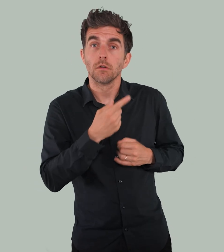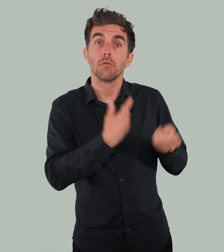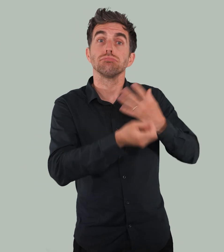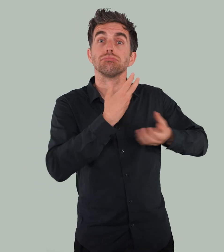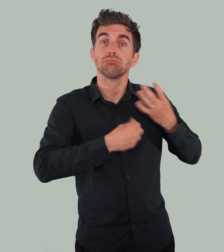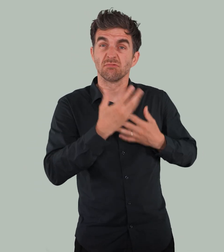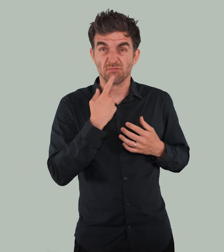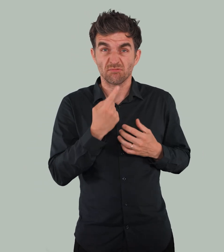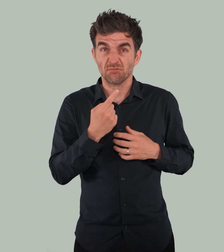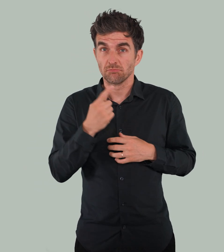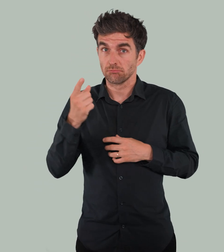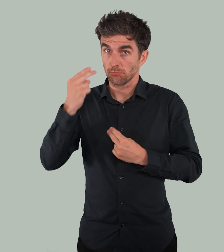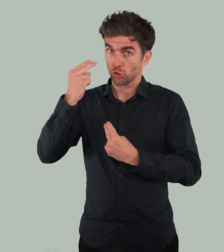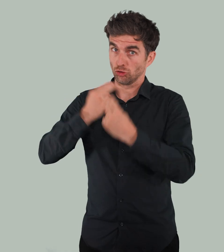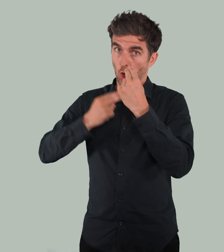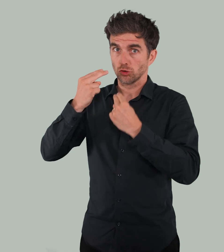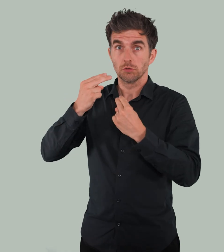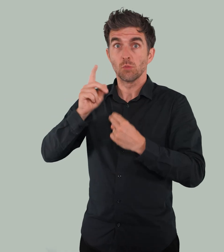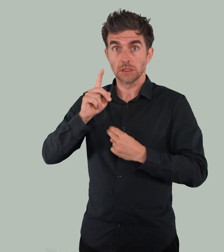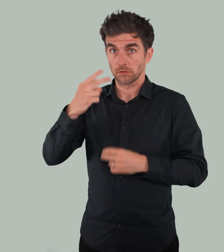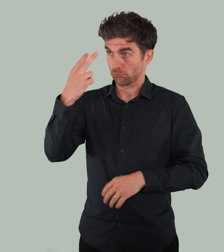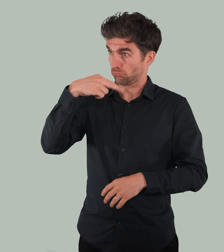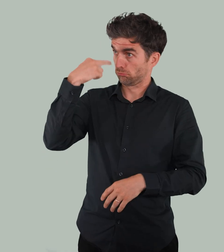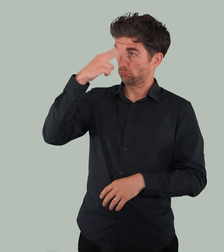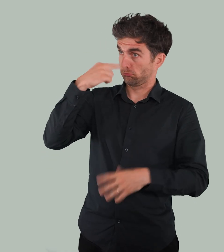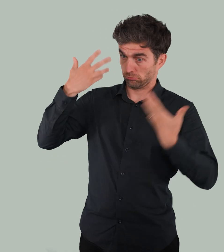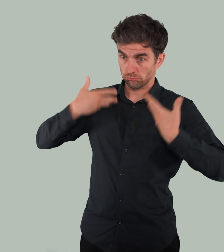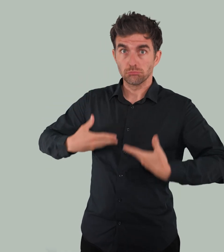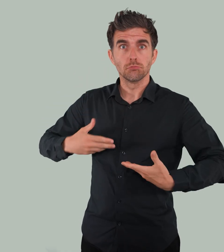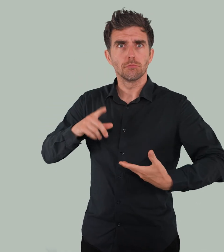Respondents describe situations where credibility is judged based on outward appearance,